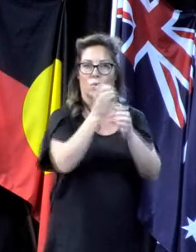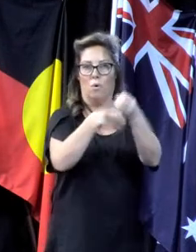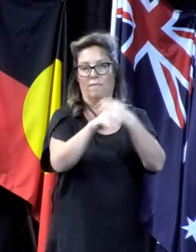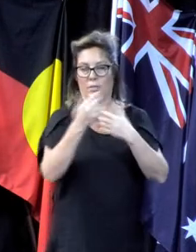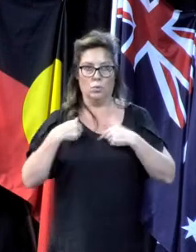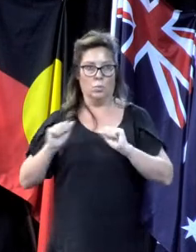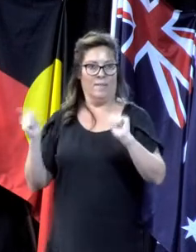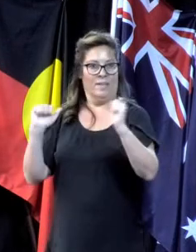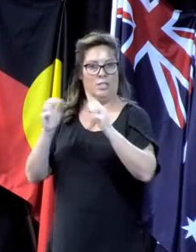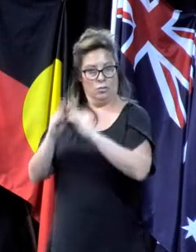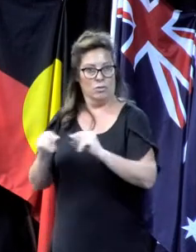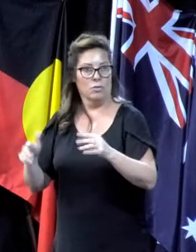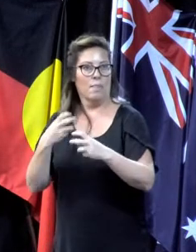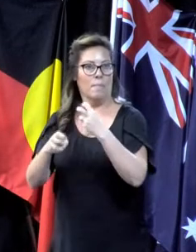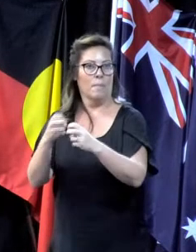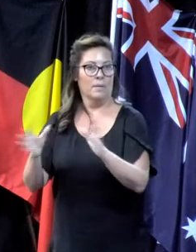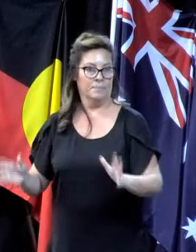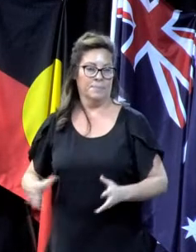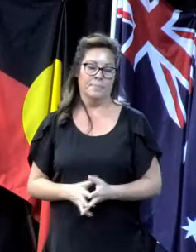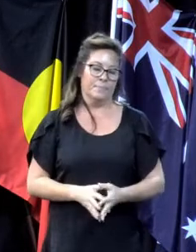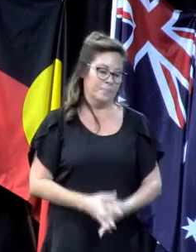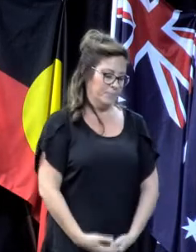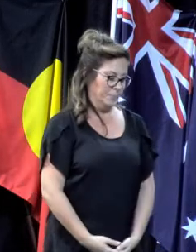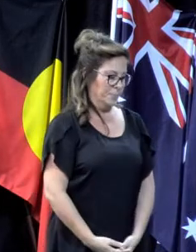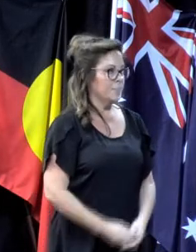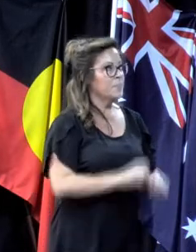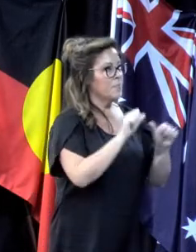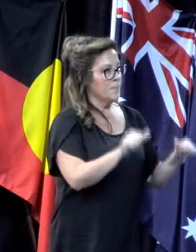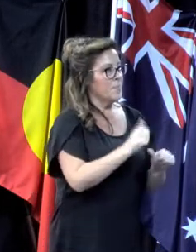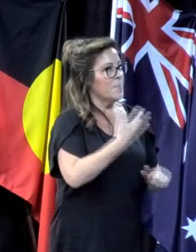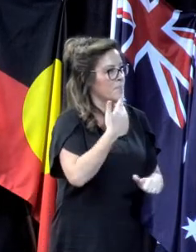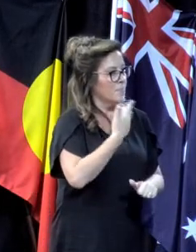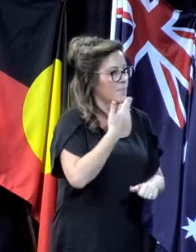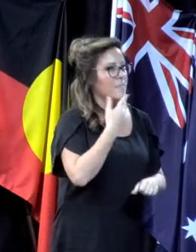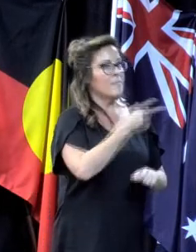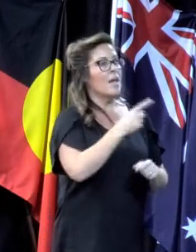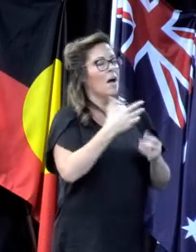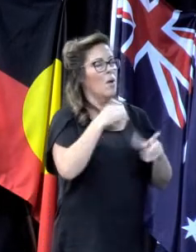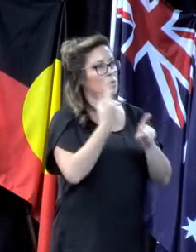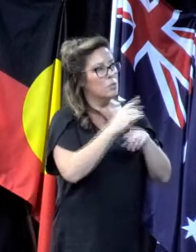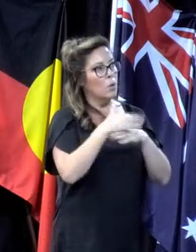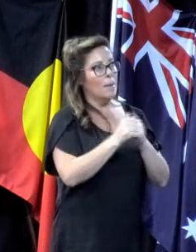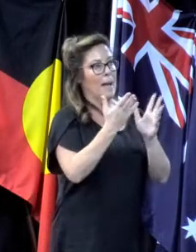I want to now move to the importance of parental involvement. As you heard this morning these questions are not directed